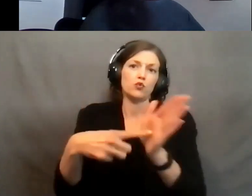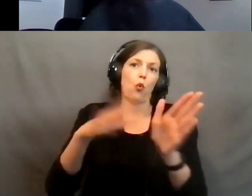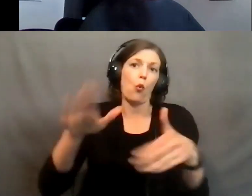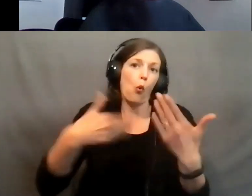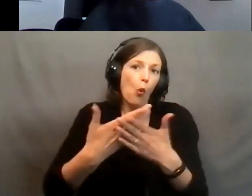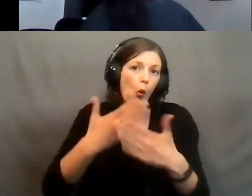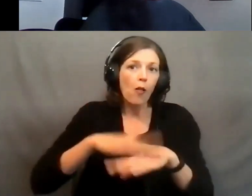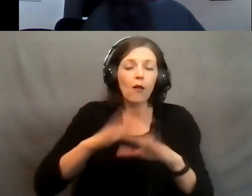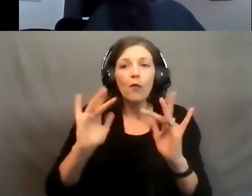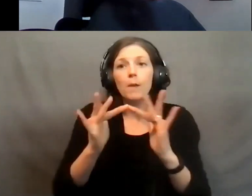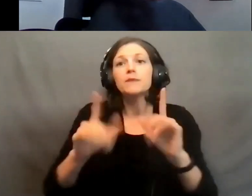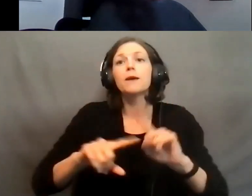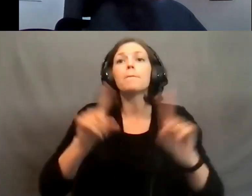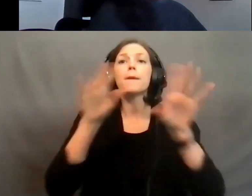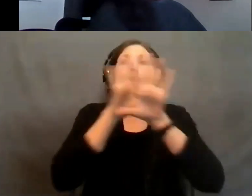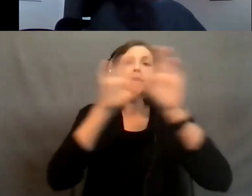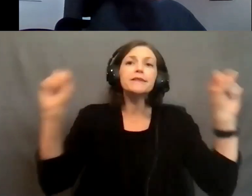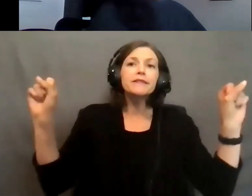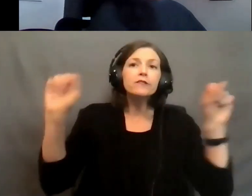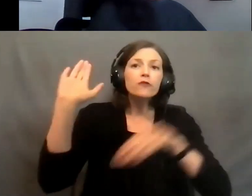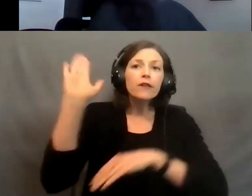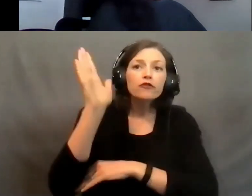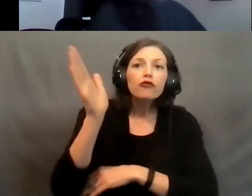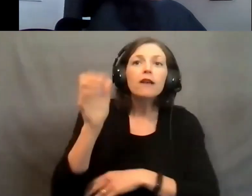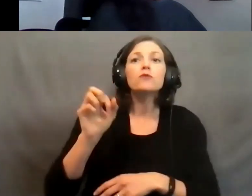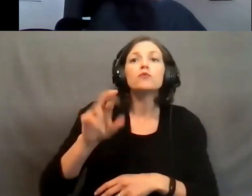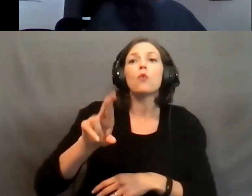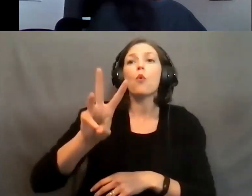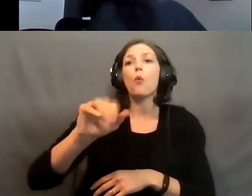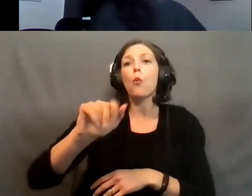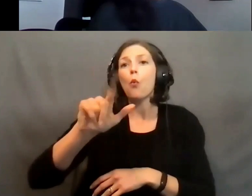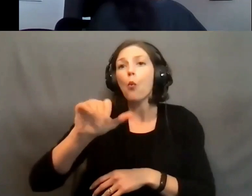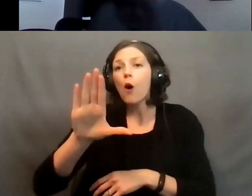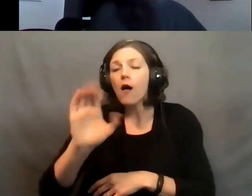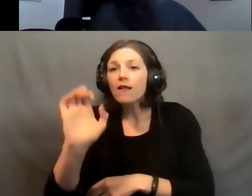13:03:26 presidential address or the Wallace 13:03:29 lecture or other distinguished lectures.